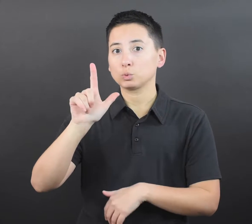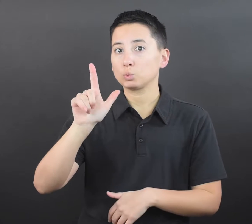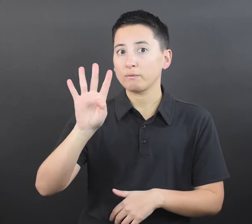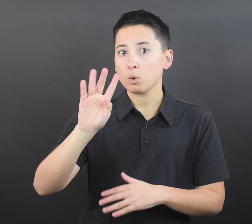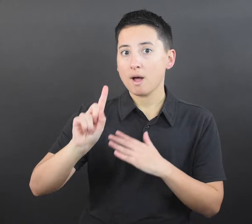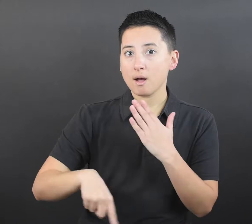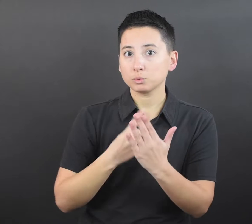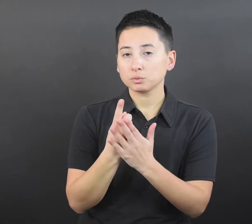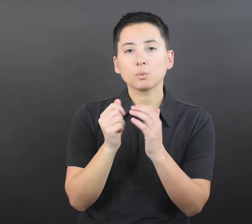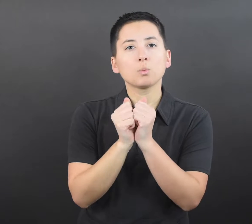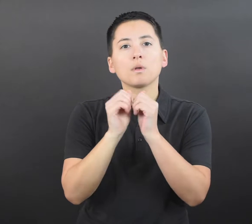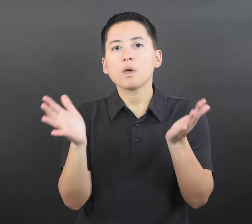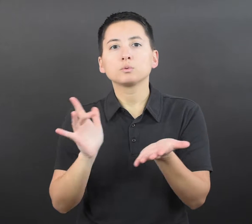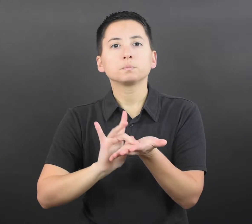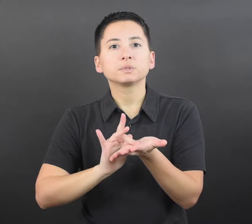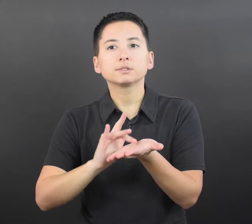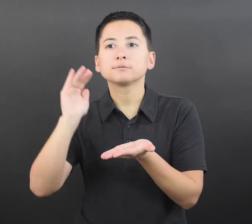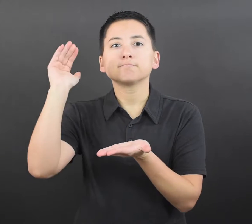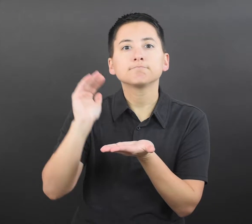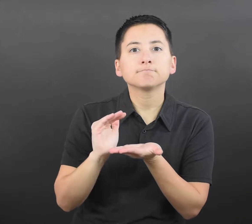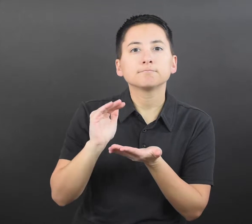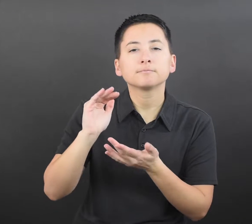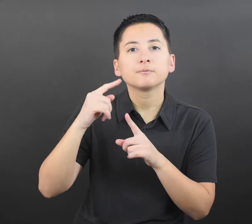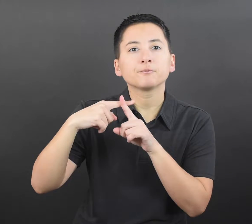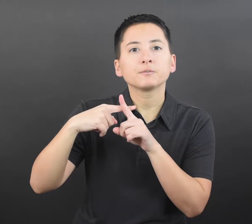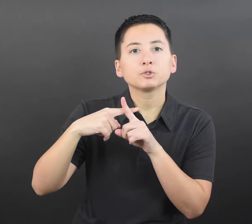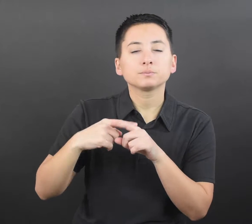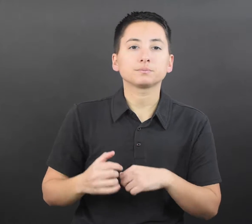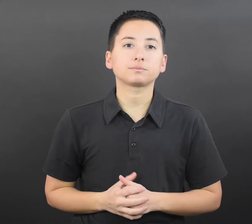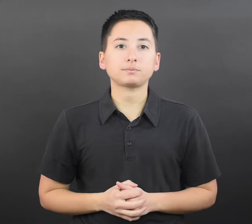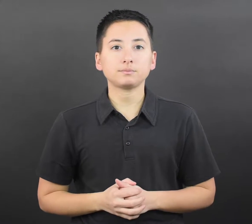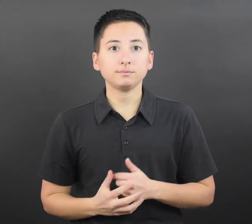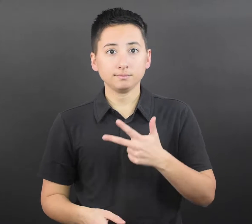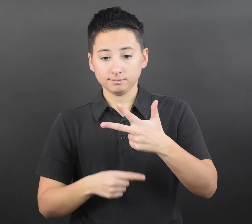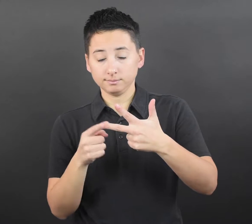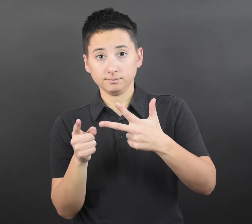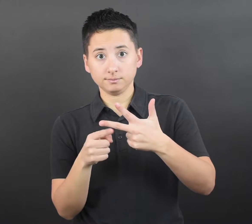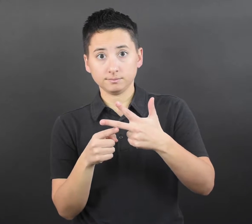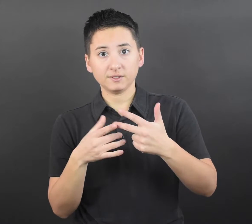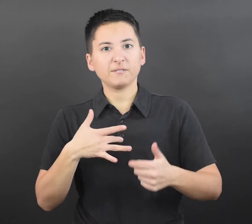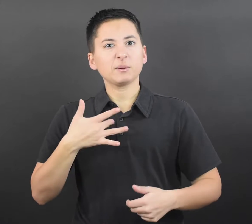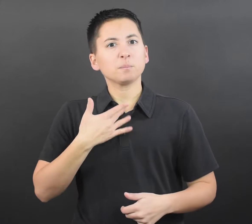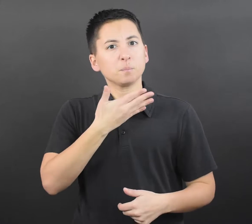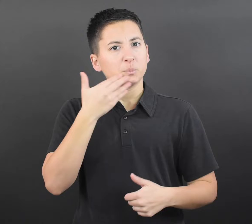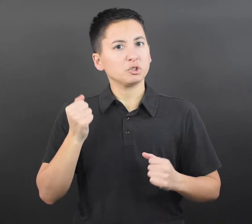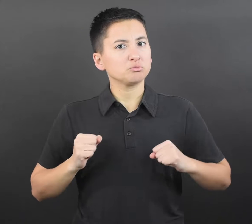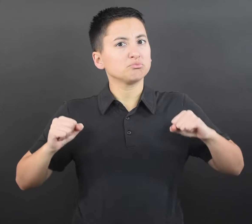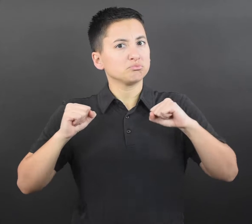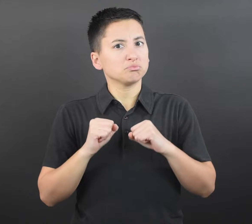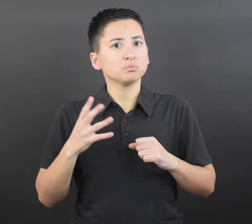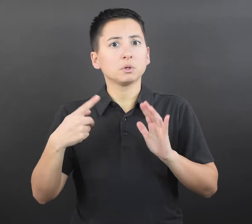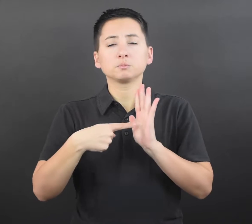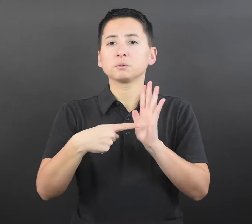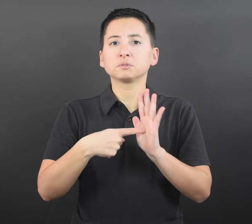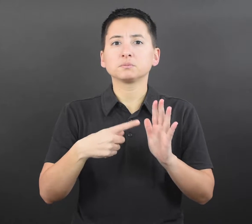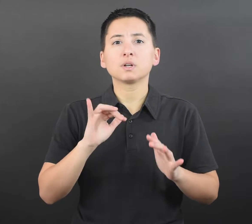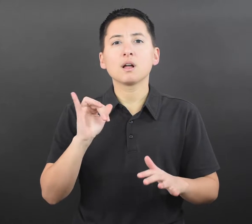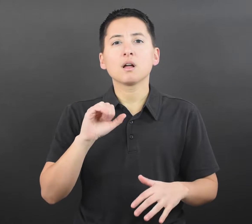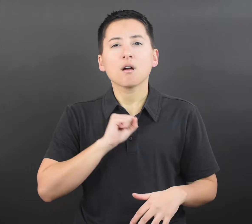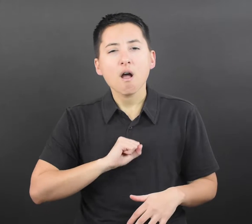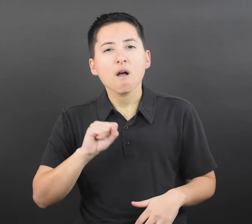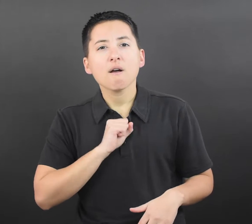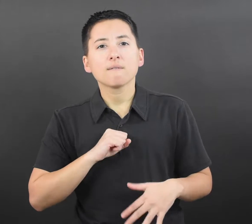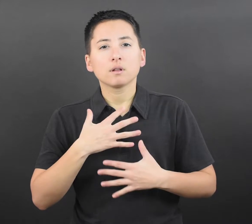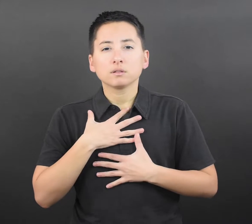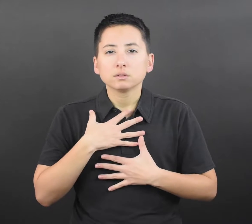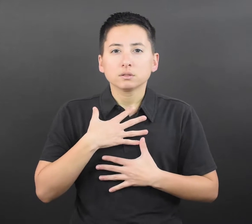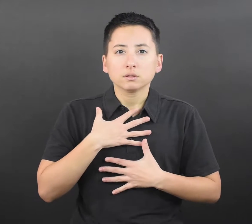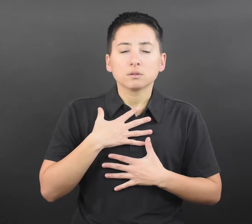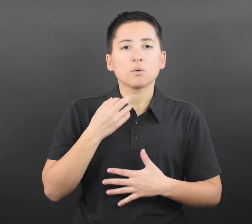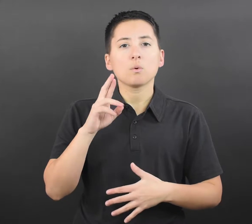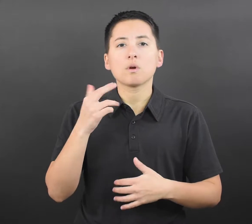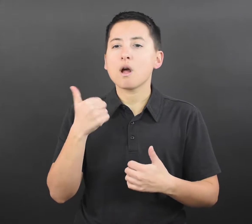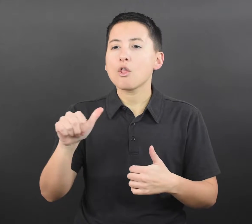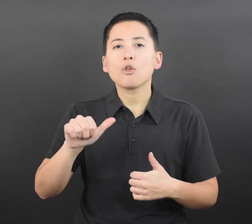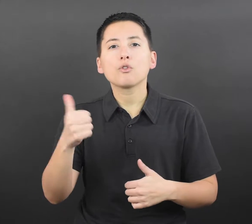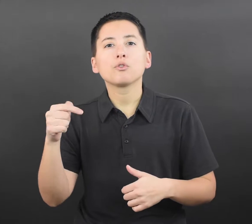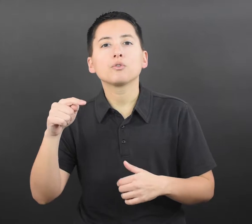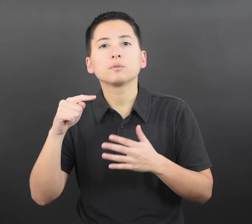• They have had no fever (their temperature is 100.4 degrees Fahrenheit or lower) for